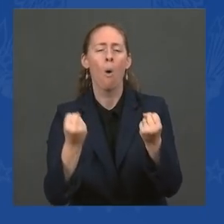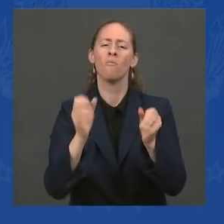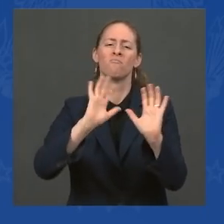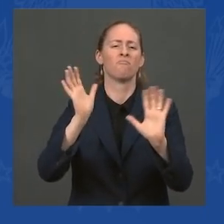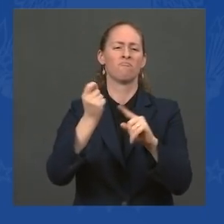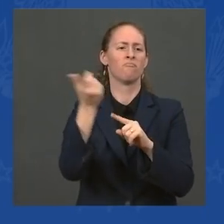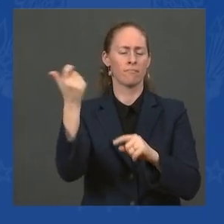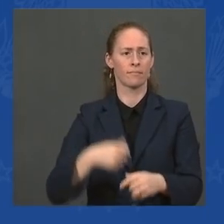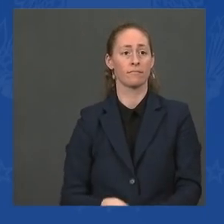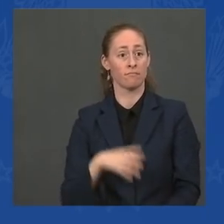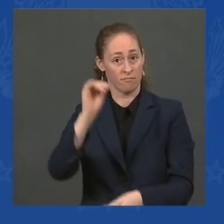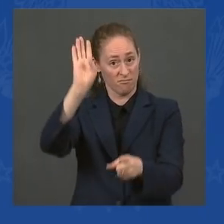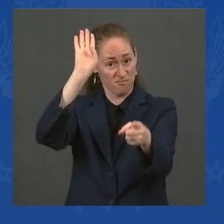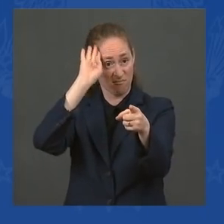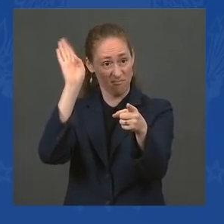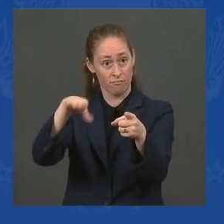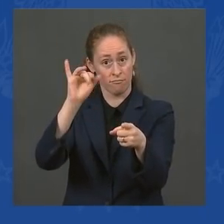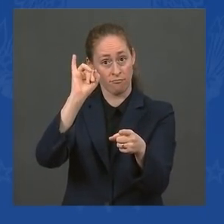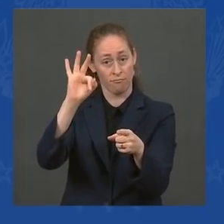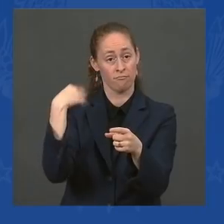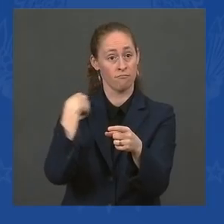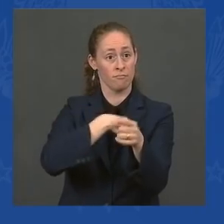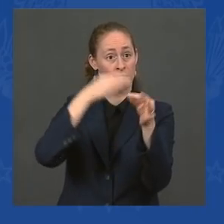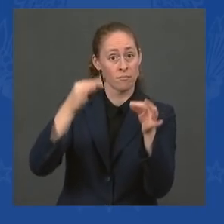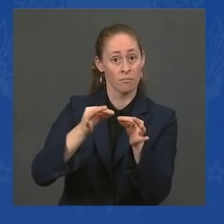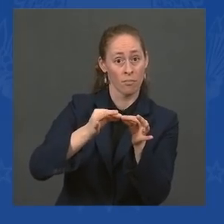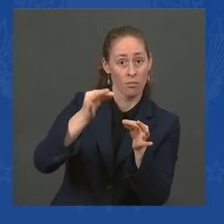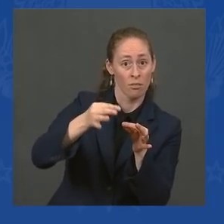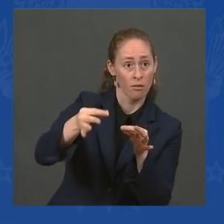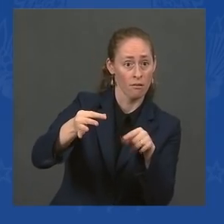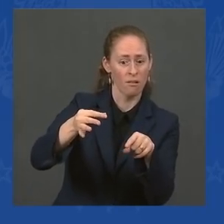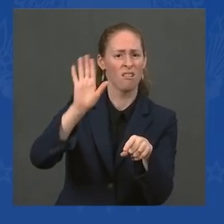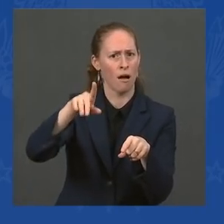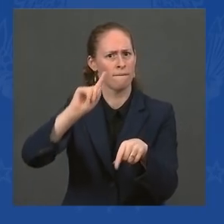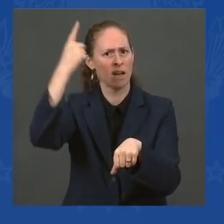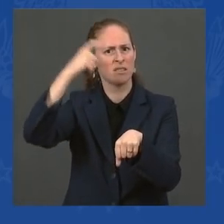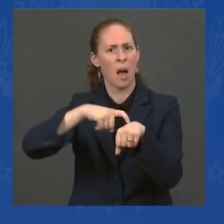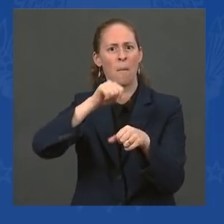an actual default would be unprecedented. We -- the things we know that it would do are very bad.